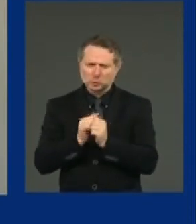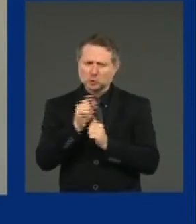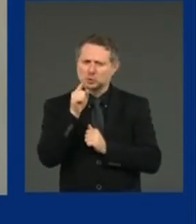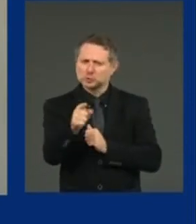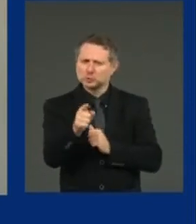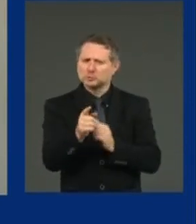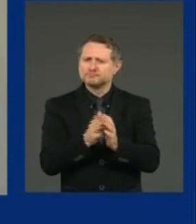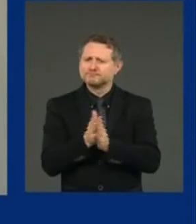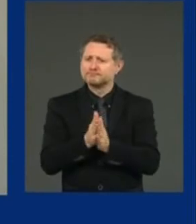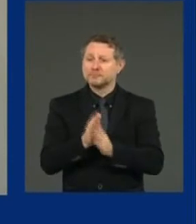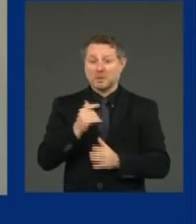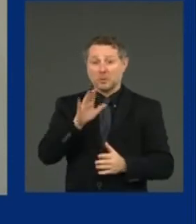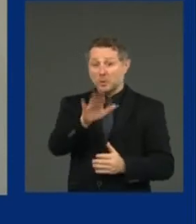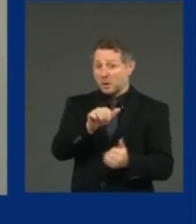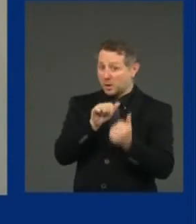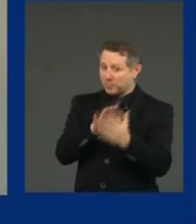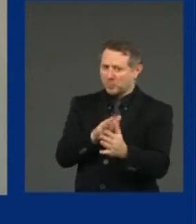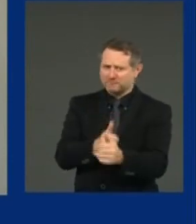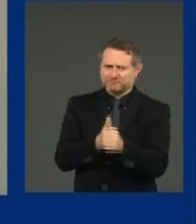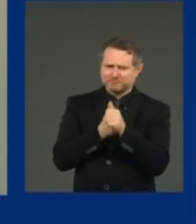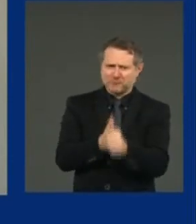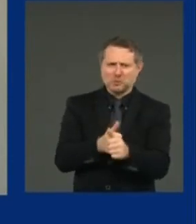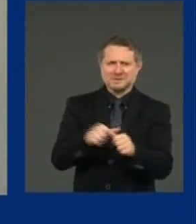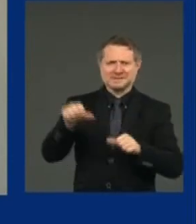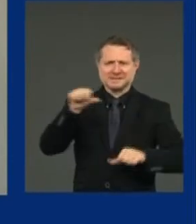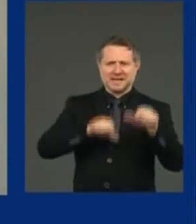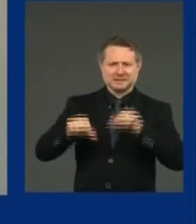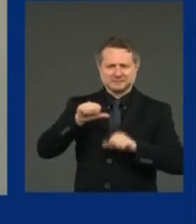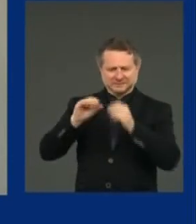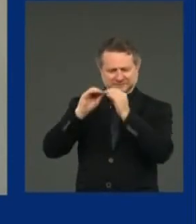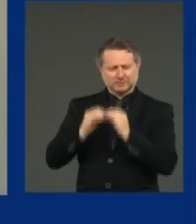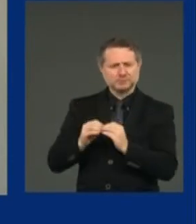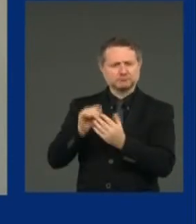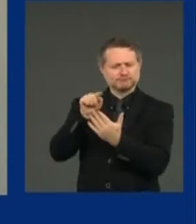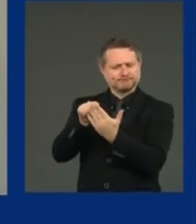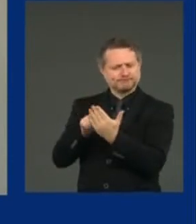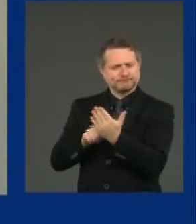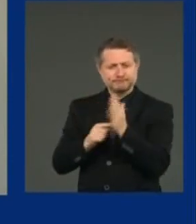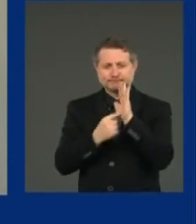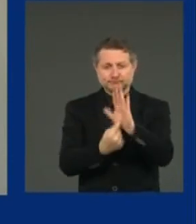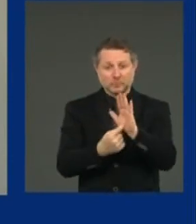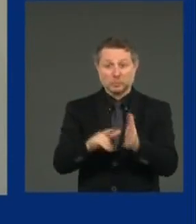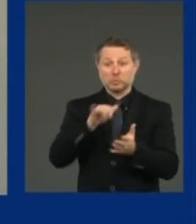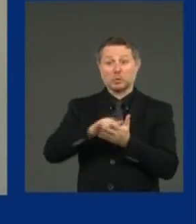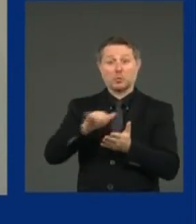WE ARE REALLY EAGER TO WORK WITH NEW YORK AS THEY'RE APPROACHING THIS CRISIS FROM A SCIENTIFIC PERSPECTIVE DRIVEN BY DATA.